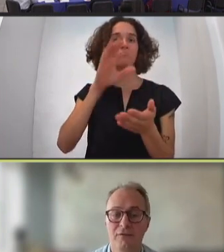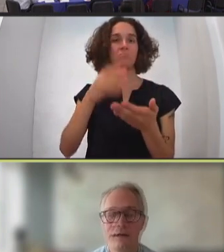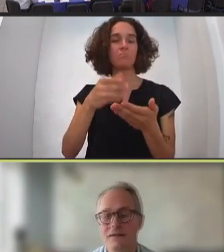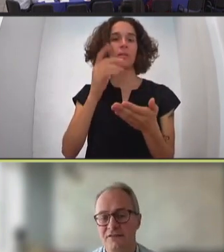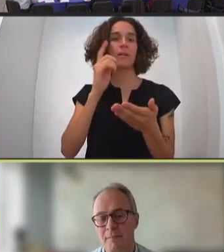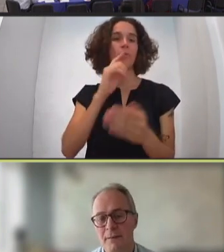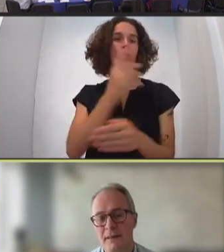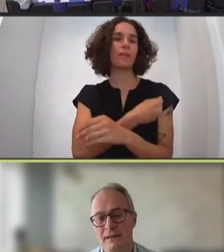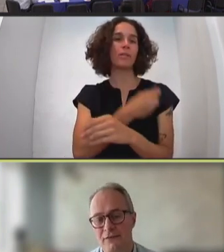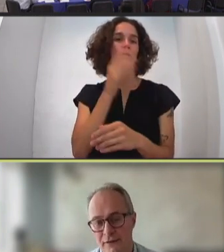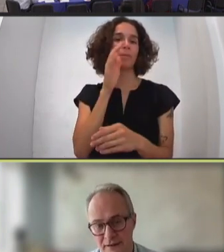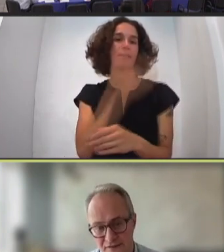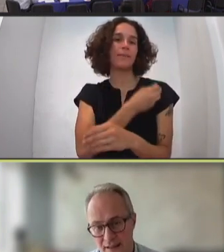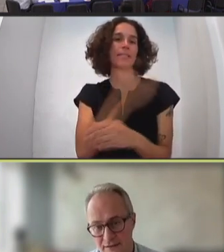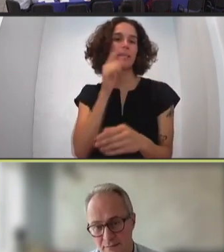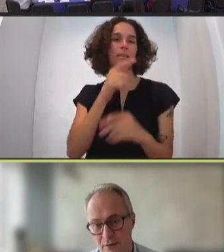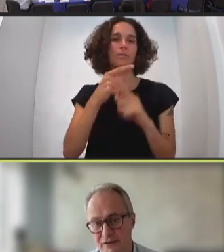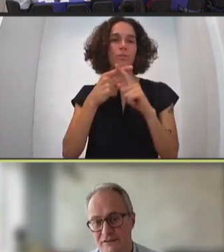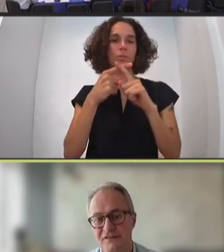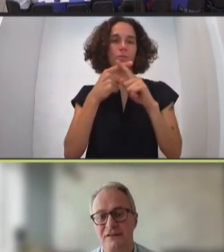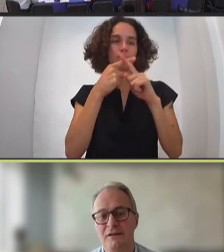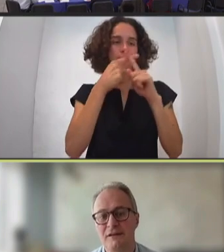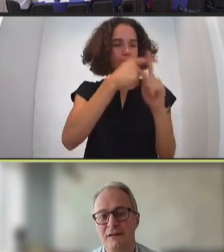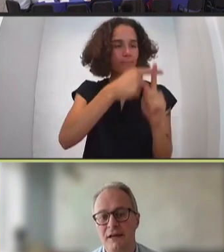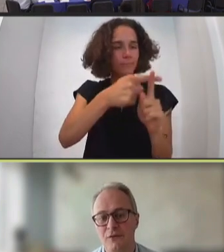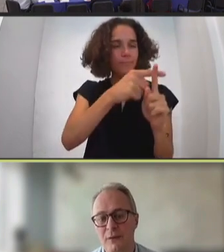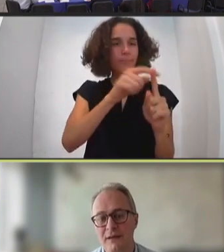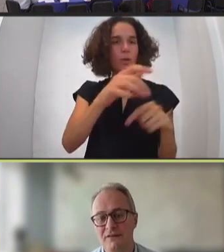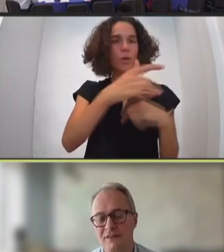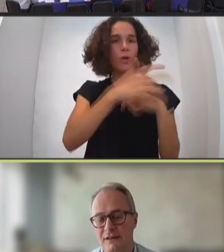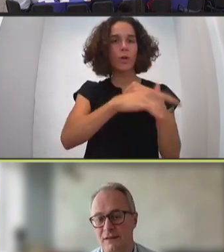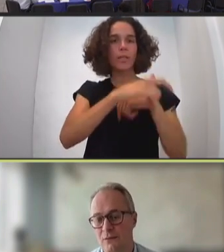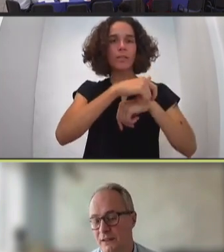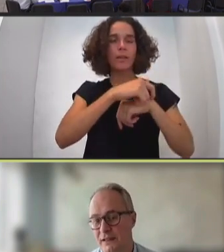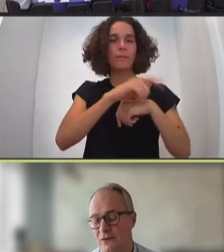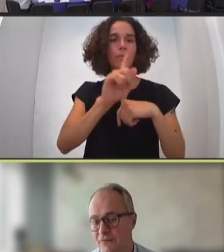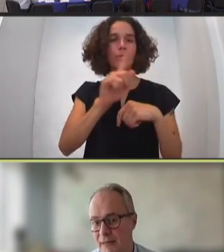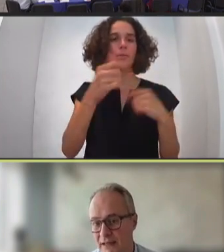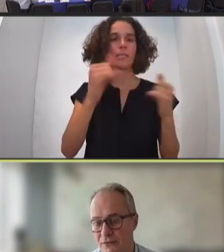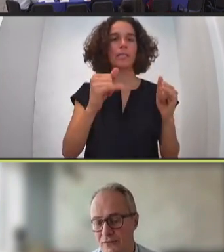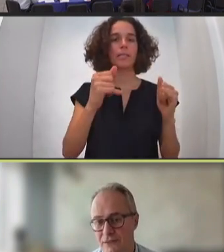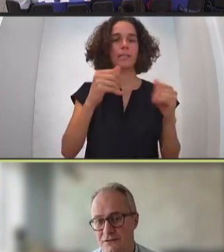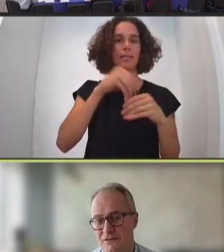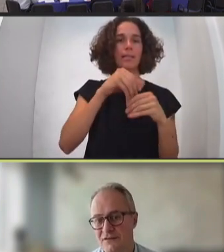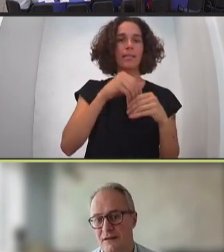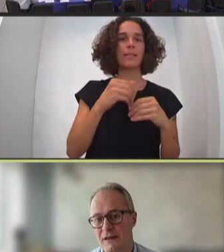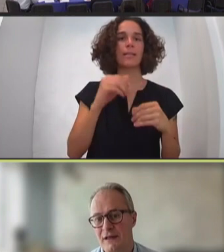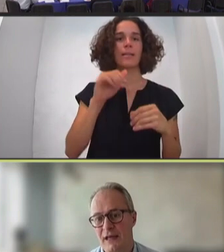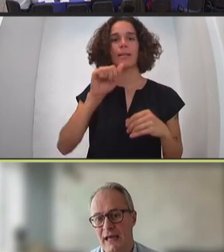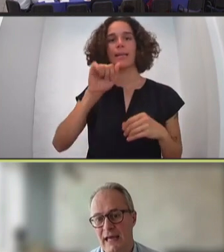phase. The phase that the bugs are still in the airways and within those macrophages,